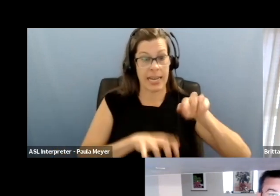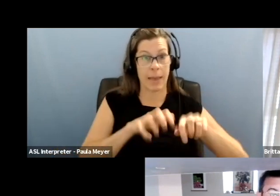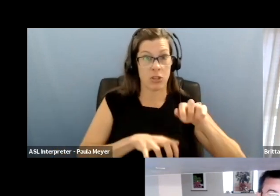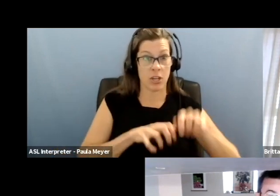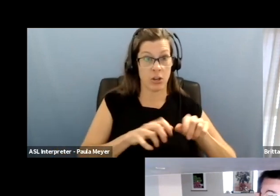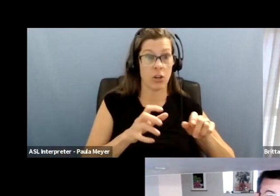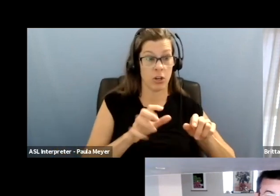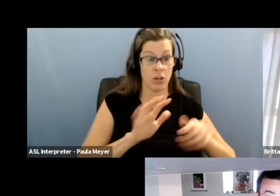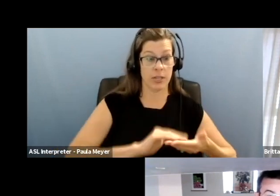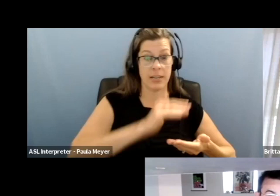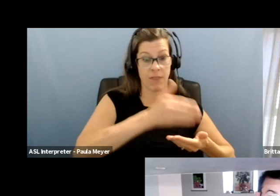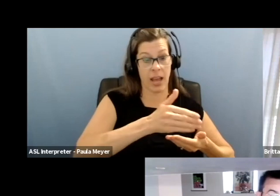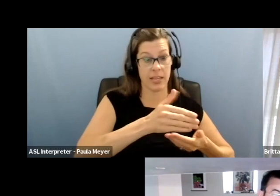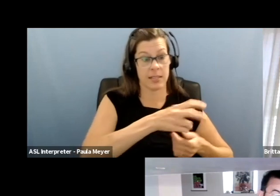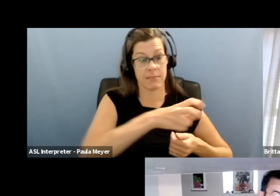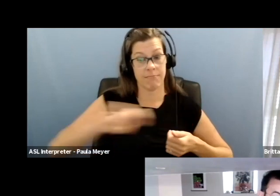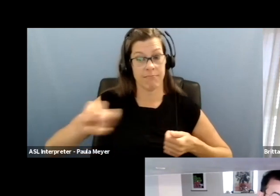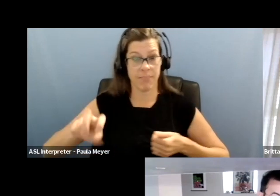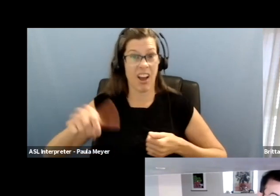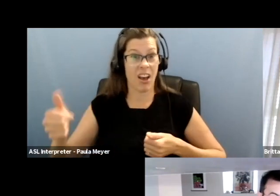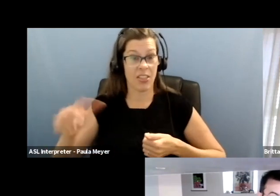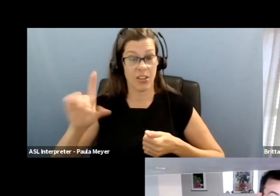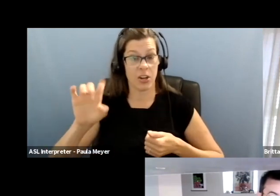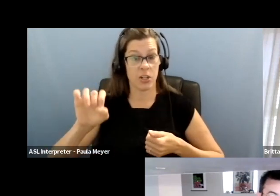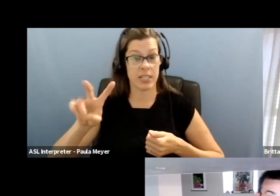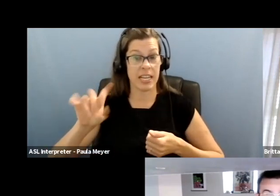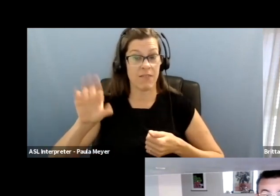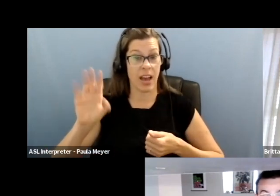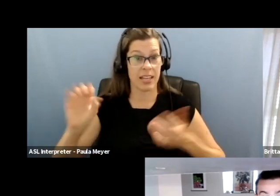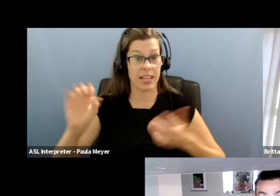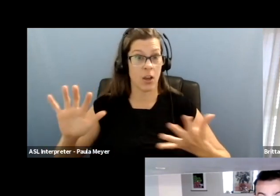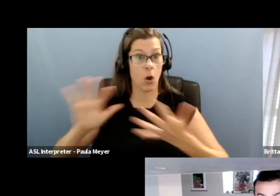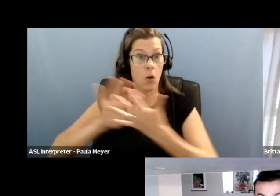From there, you can overlay this text directly onto the media that you are presenting.